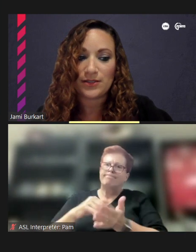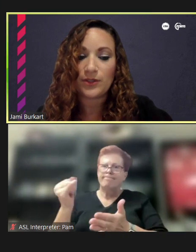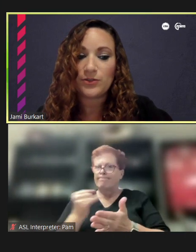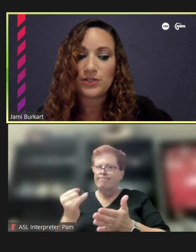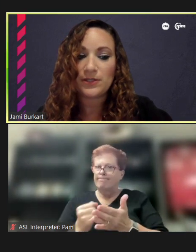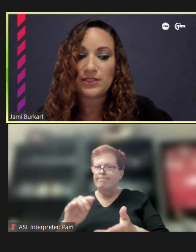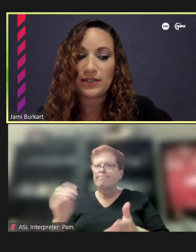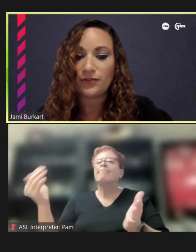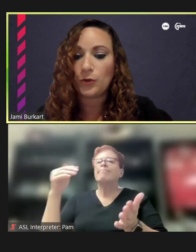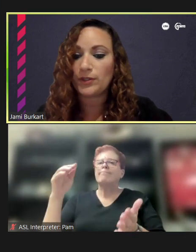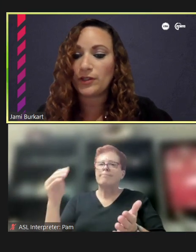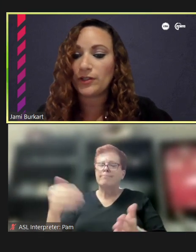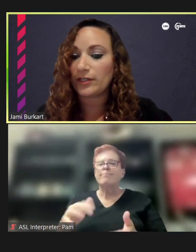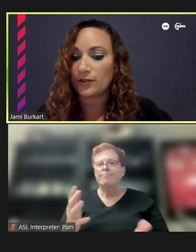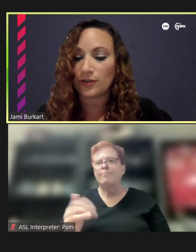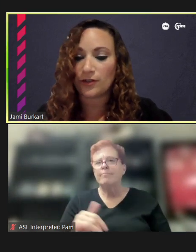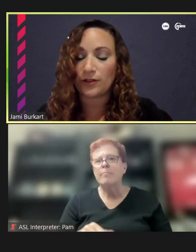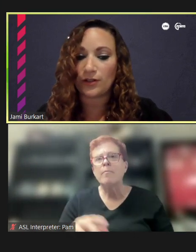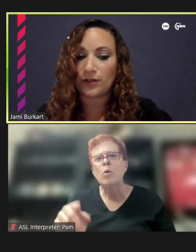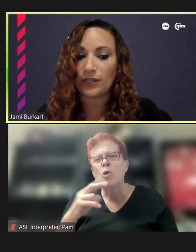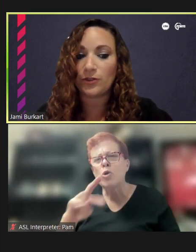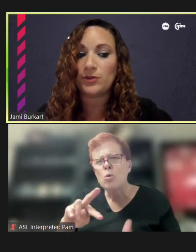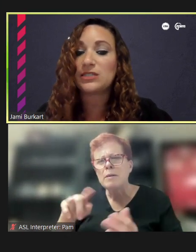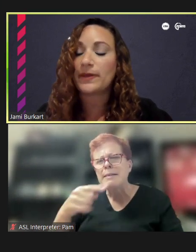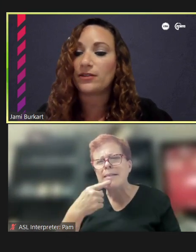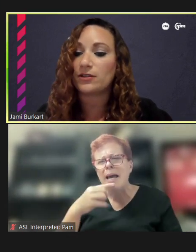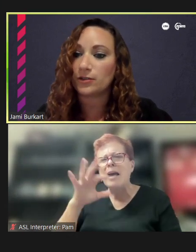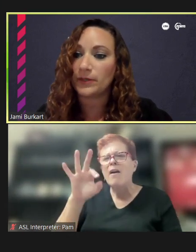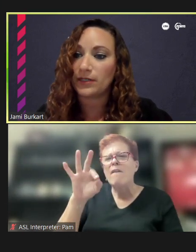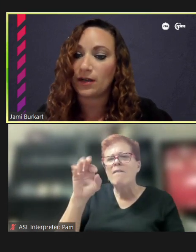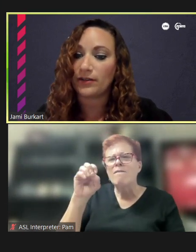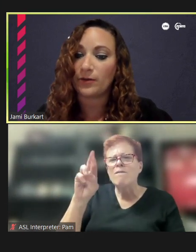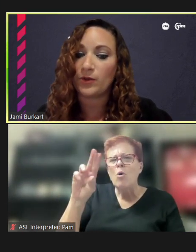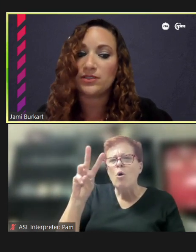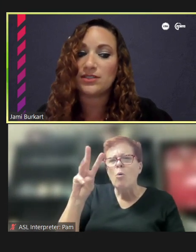So when you speak to that forward-looking, can you expand a little bit on that? What